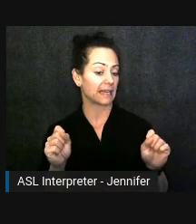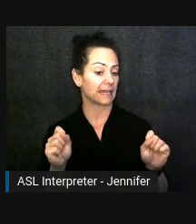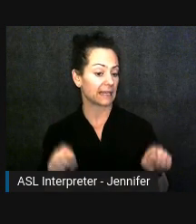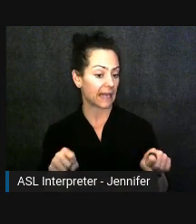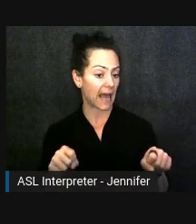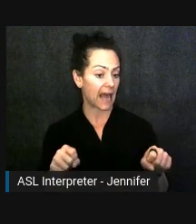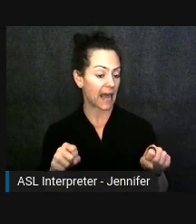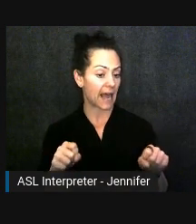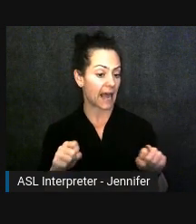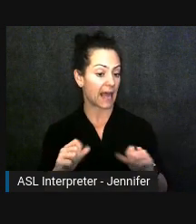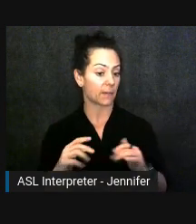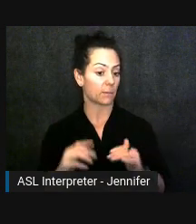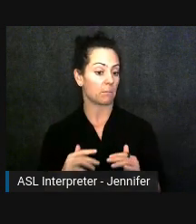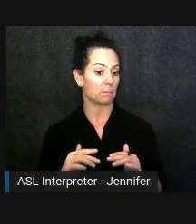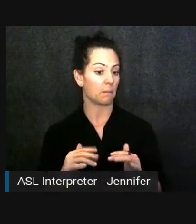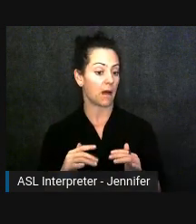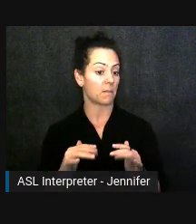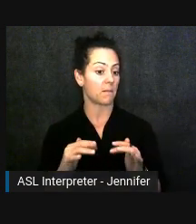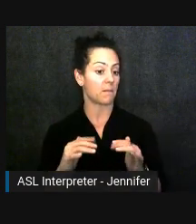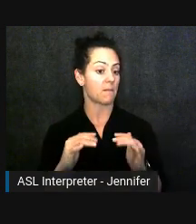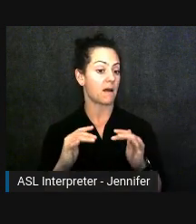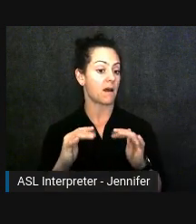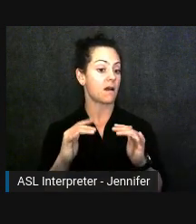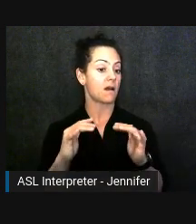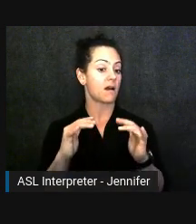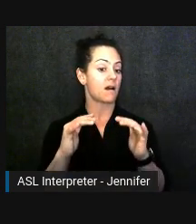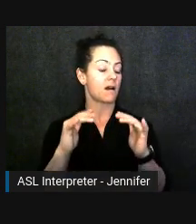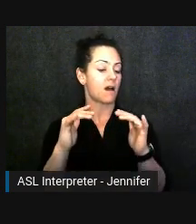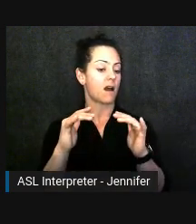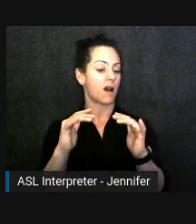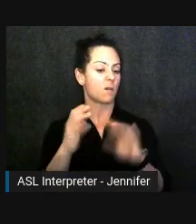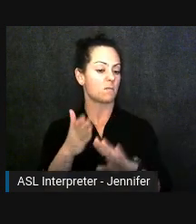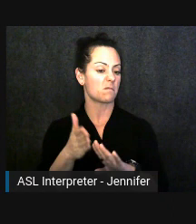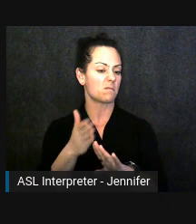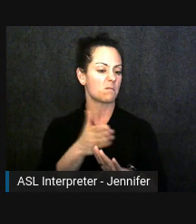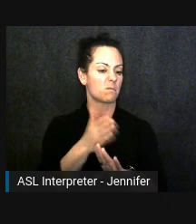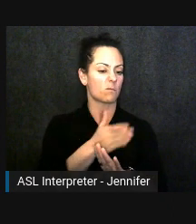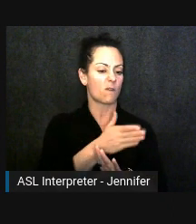on the earlier side talking about enforcing front-end standards.